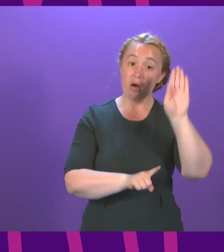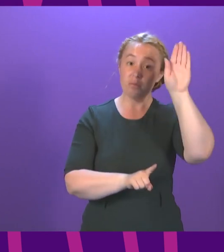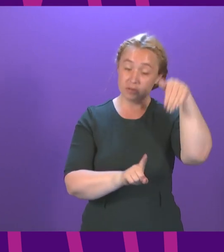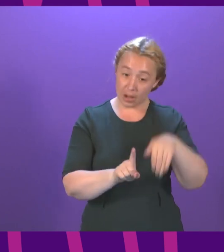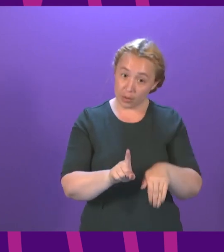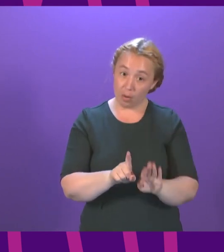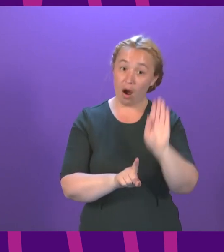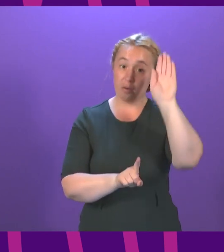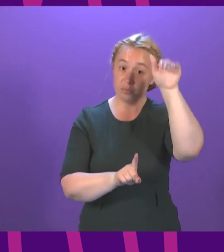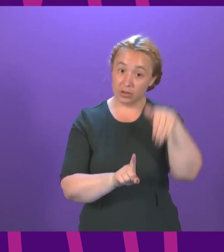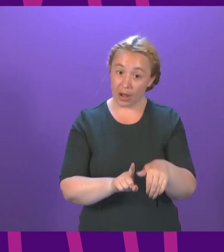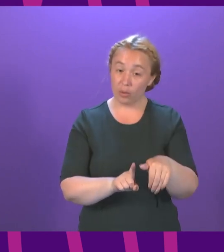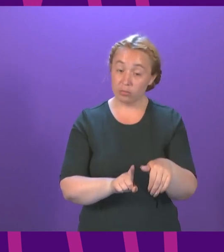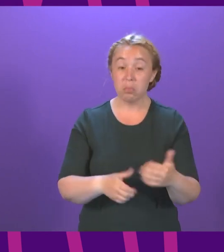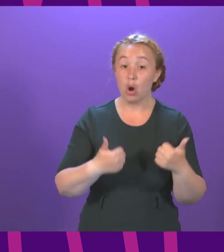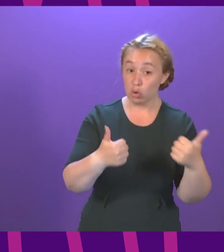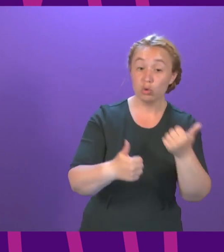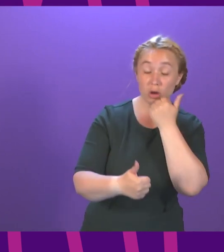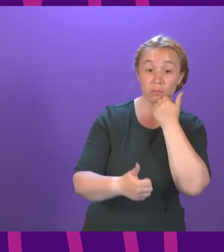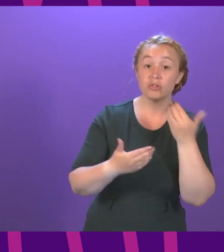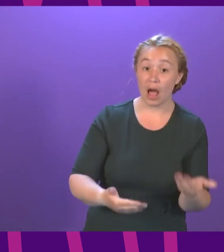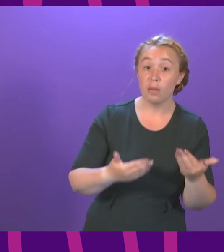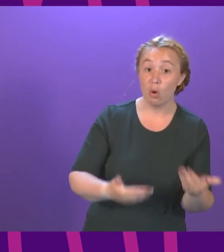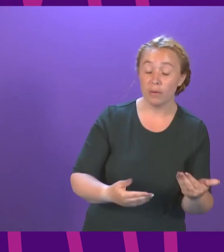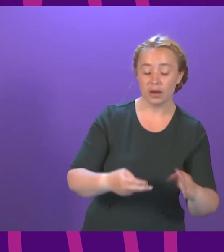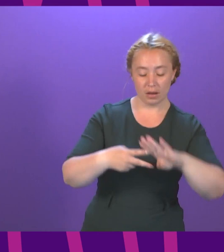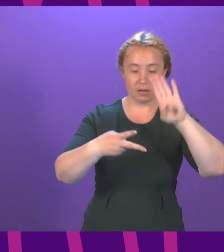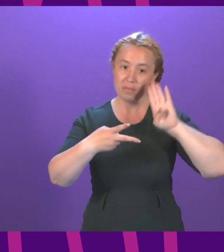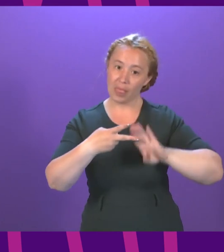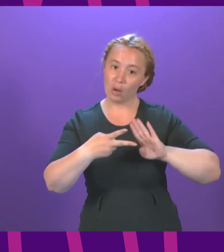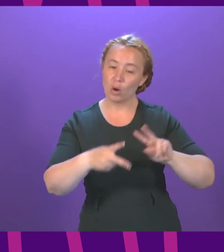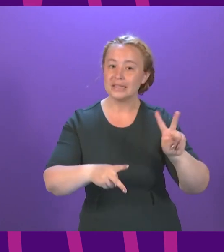the moment and not causing us concern. The second factor, as we have gone into second doses, is the